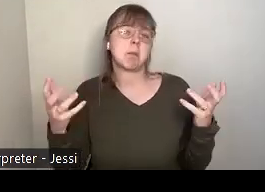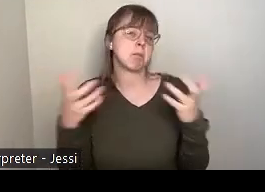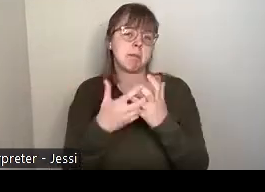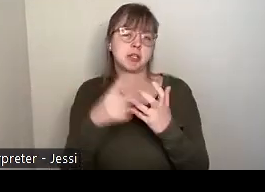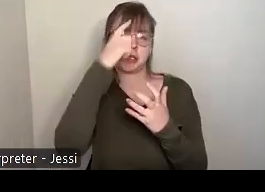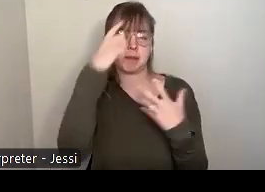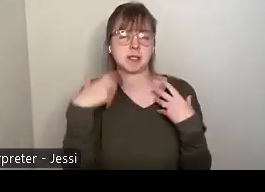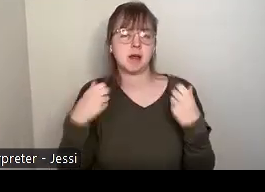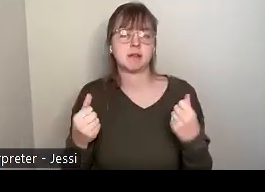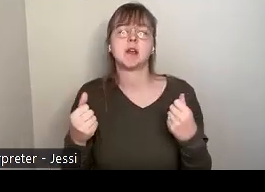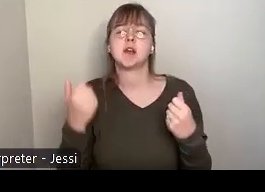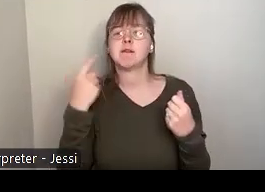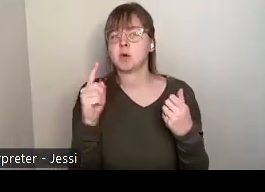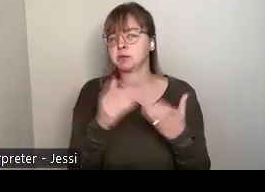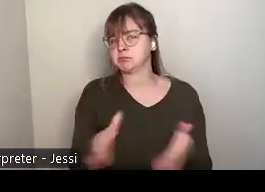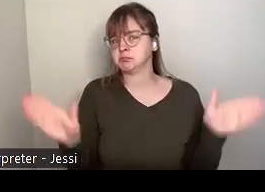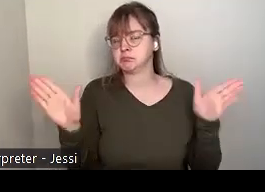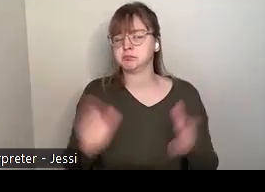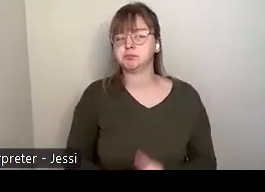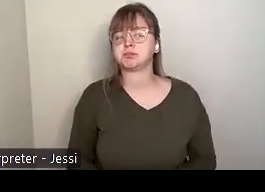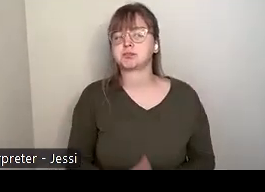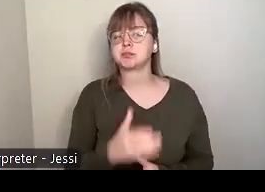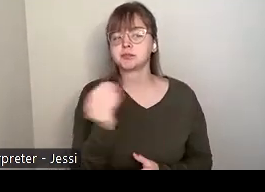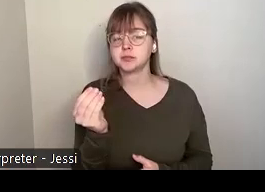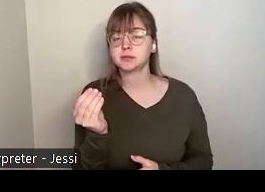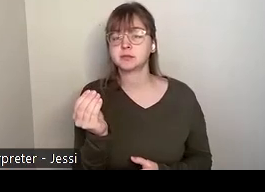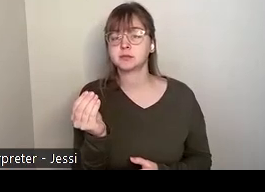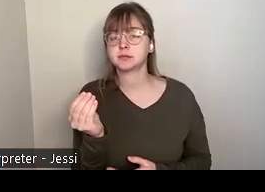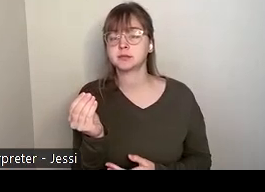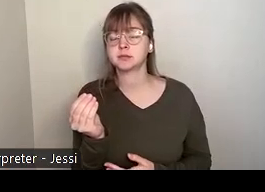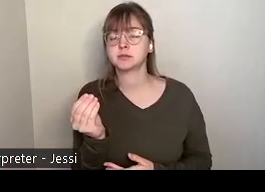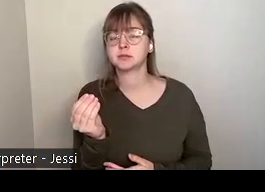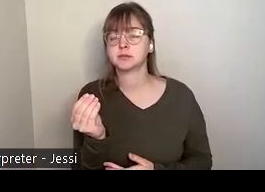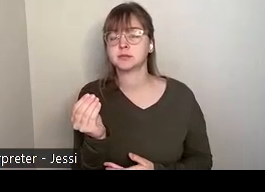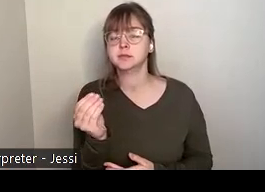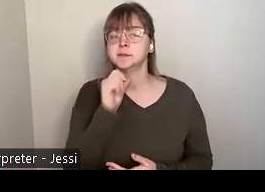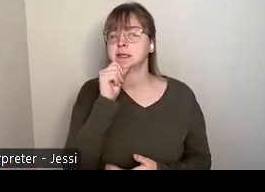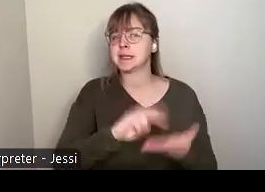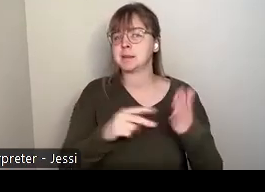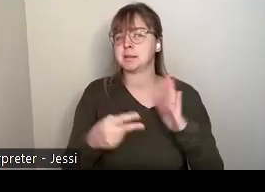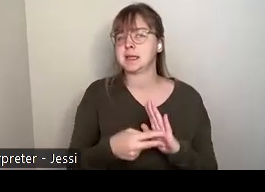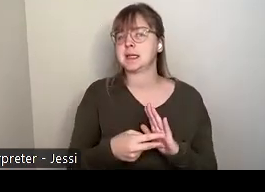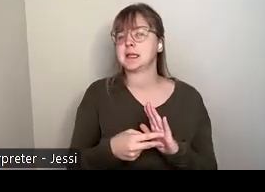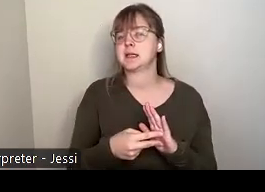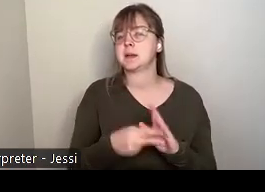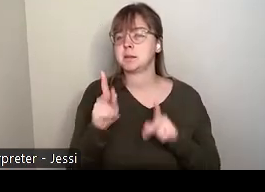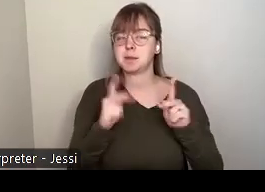mental health in general and it also isn't only inclusive of people who are providing clinical or